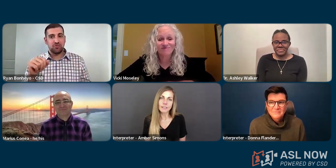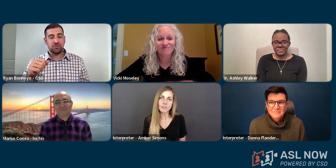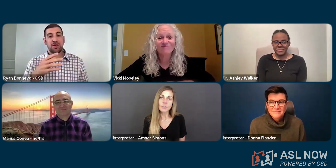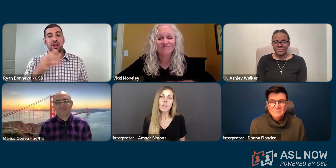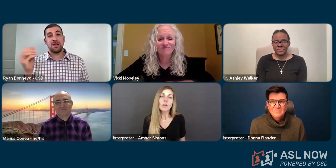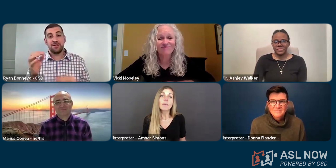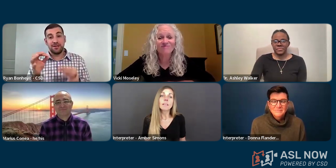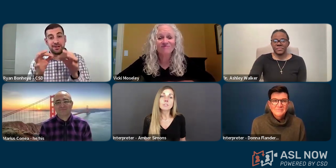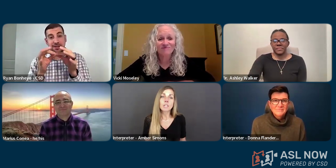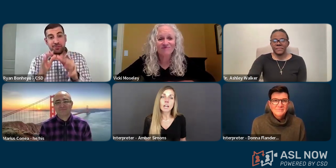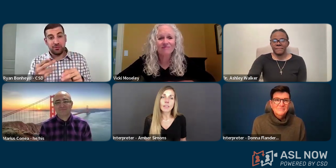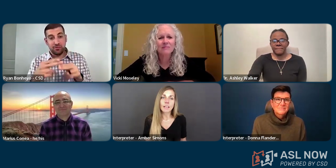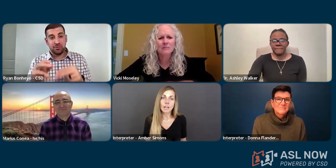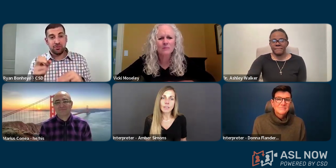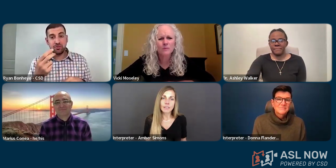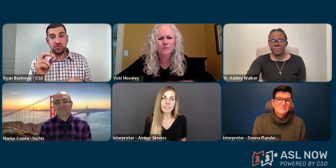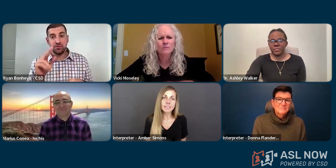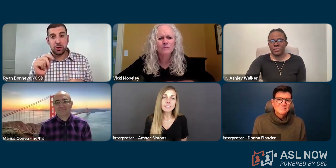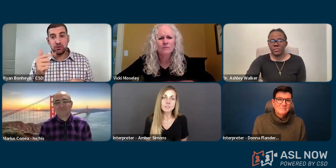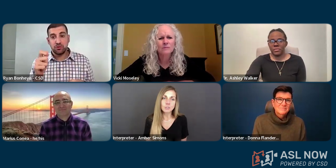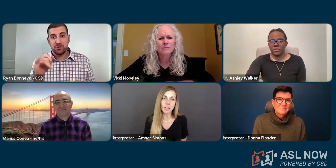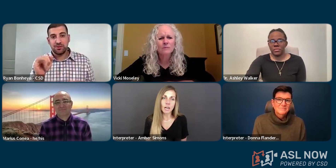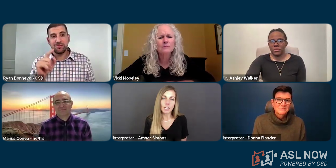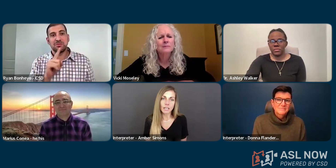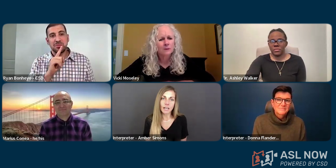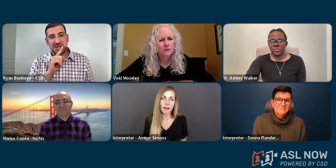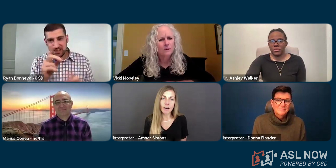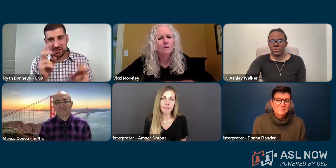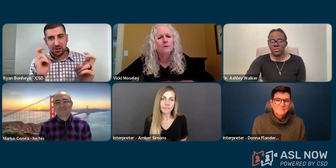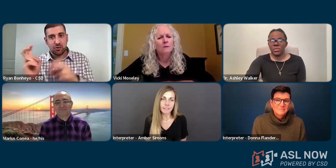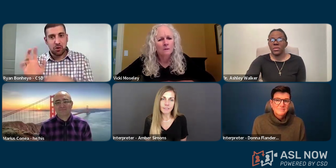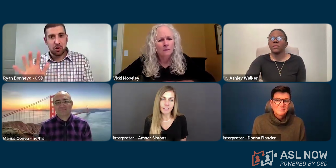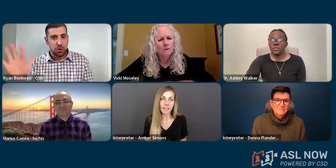that's being shared on the Internet that isn't shared on the TV.